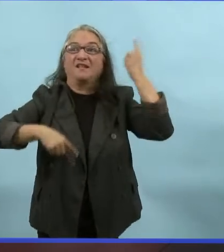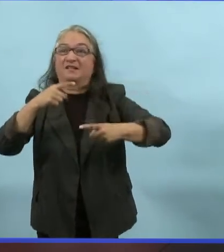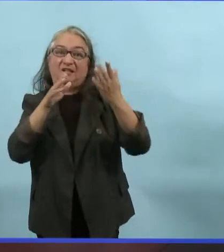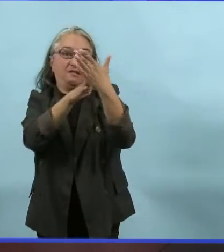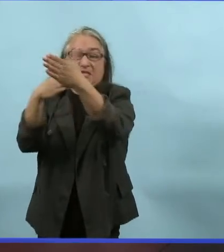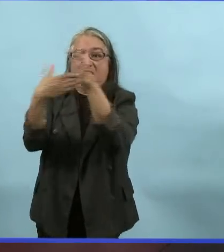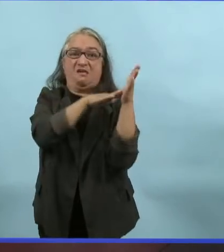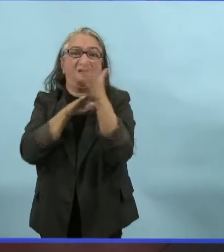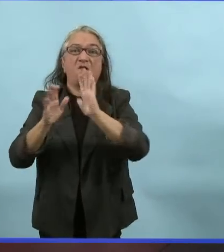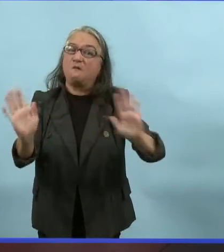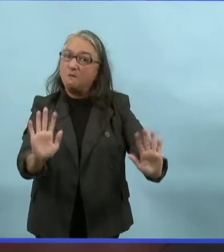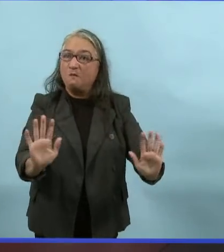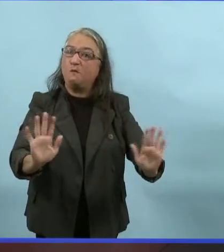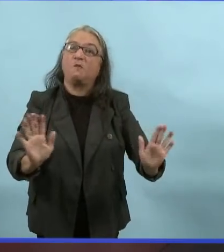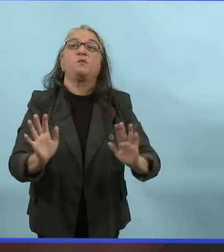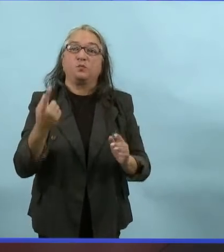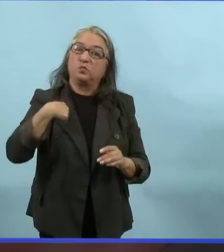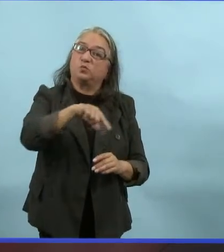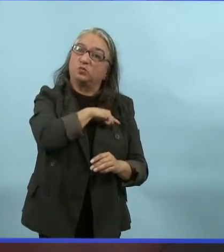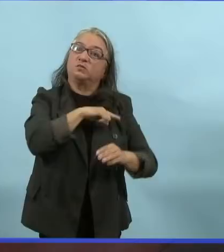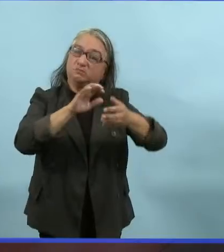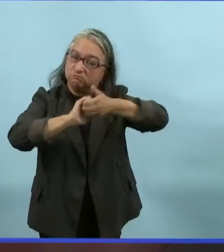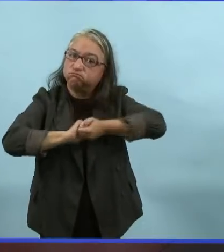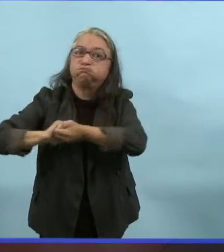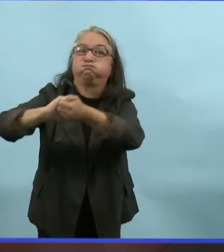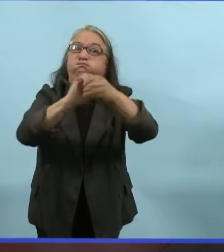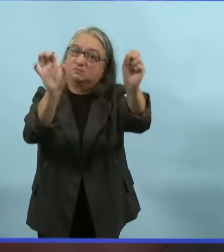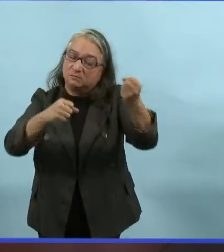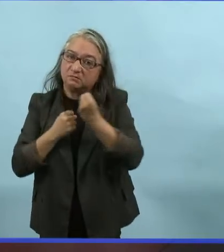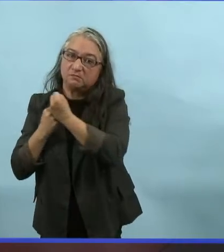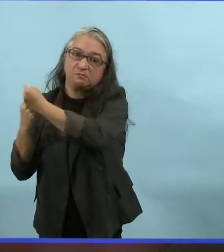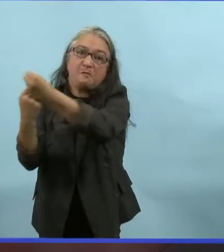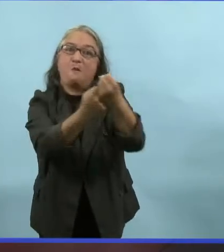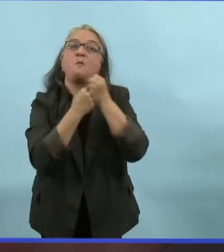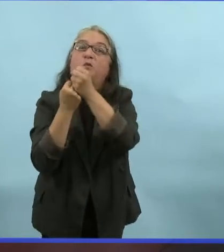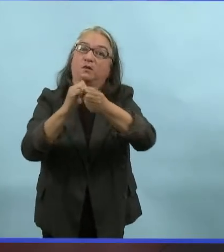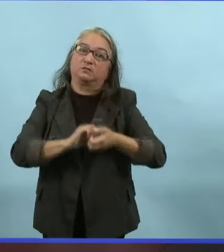challenging in many different ways for different people but you know where we are right now with